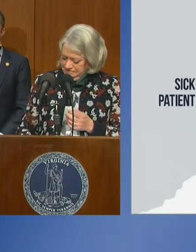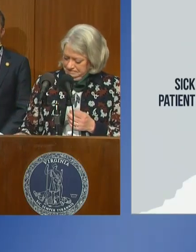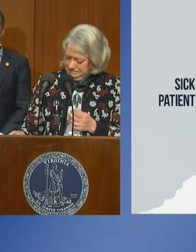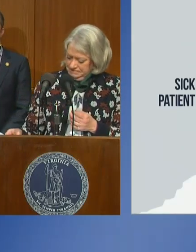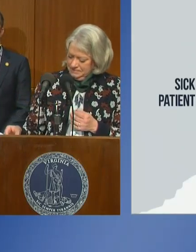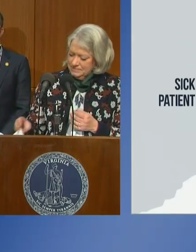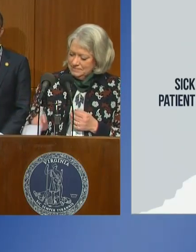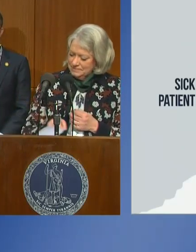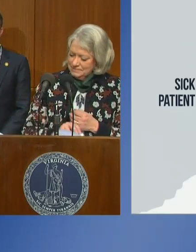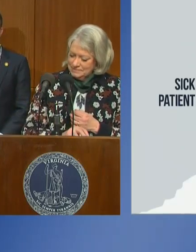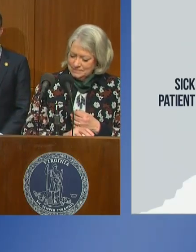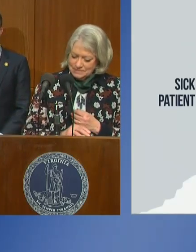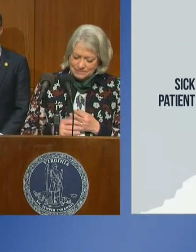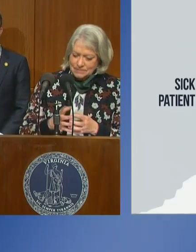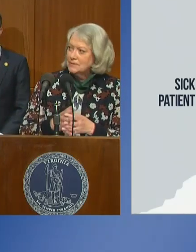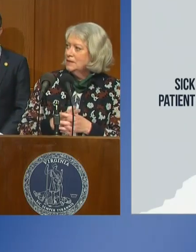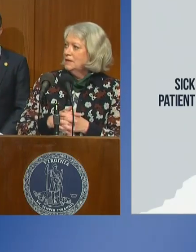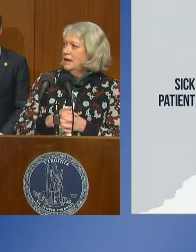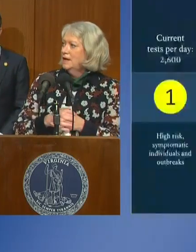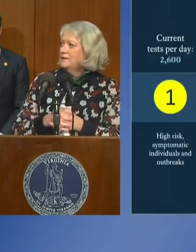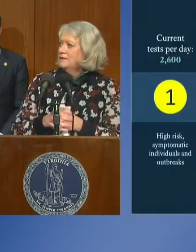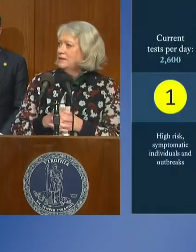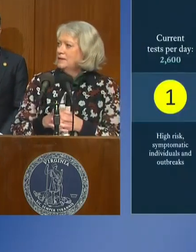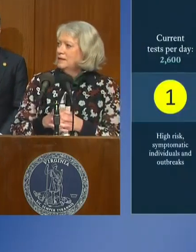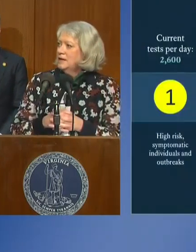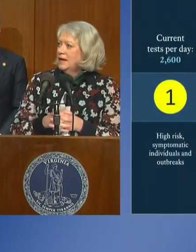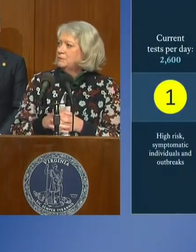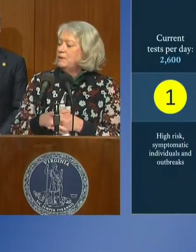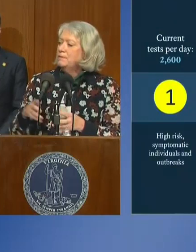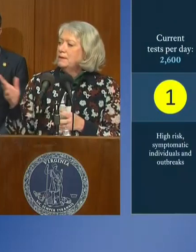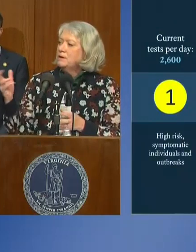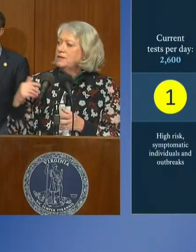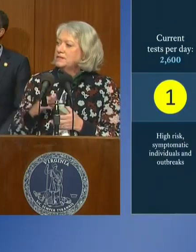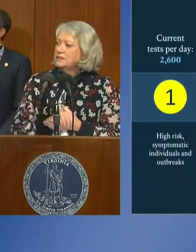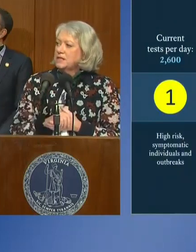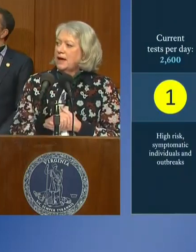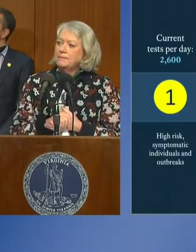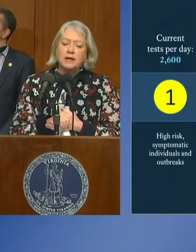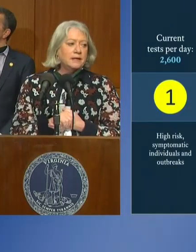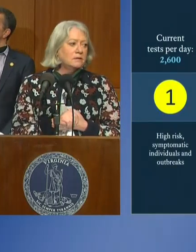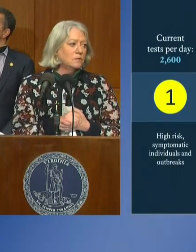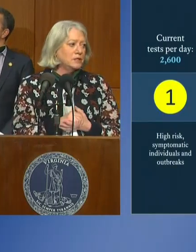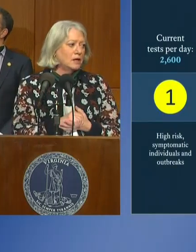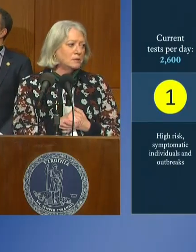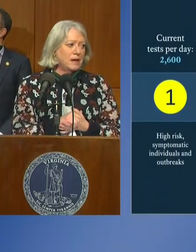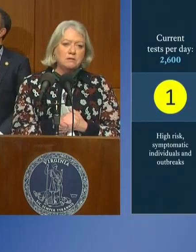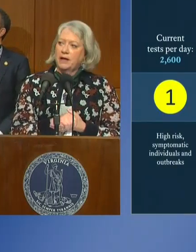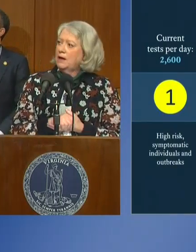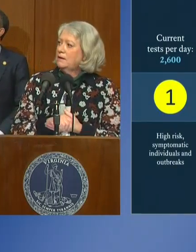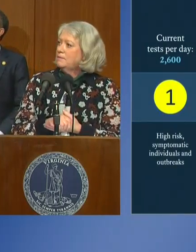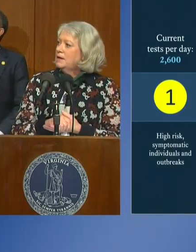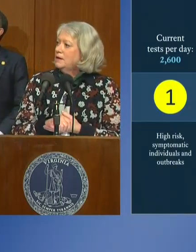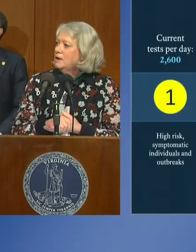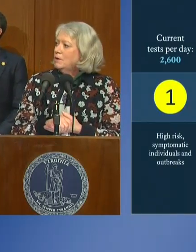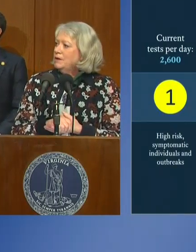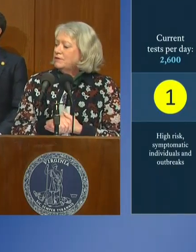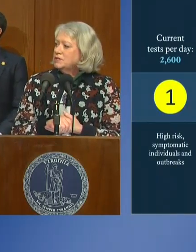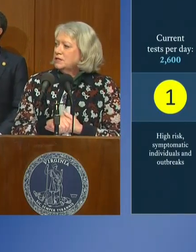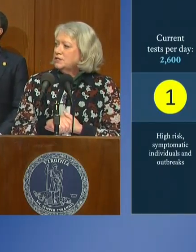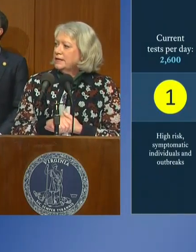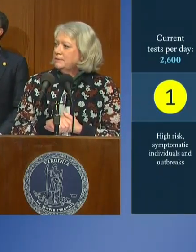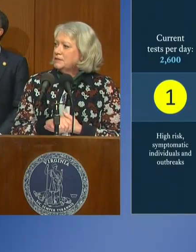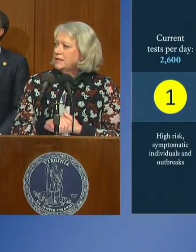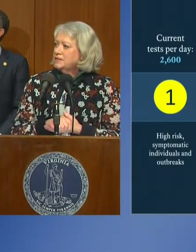THAT PATIENT. THAT FAMILY THAT